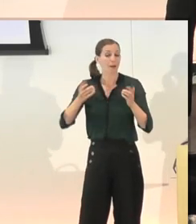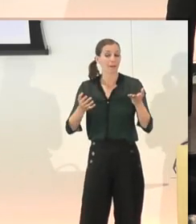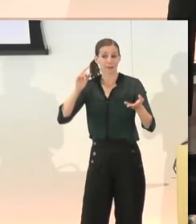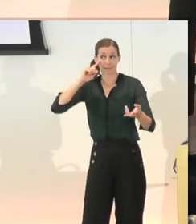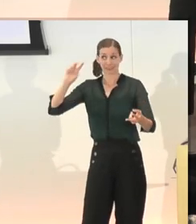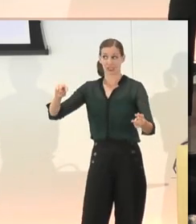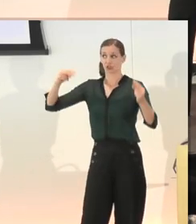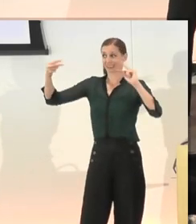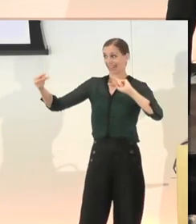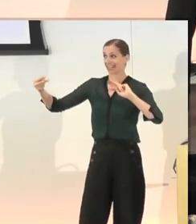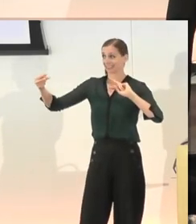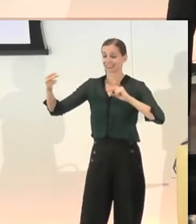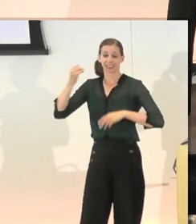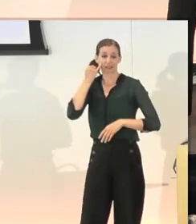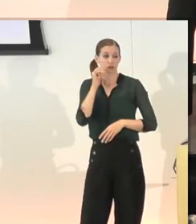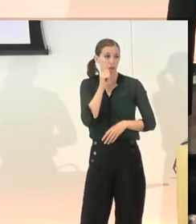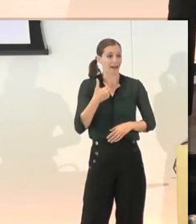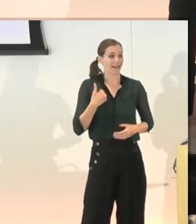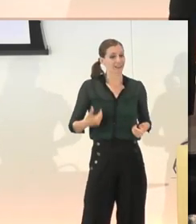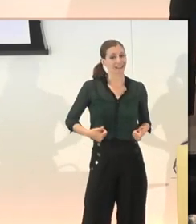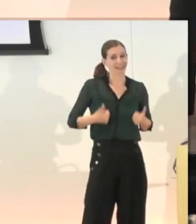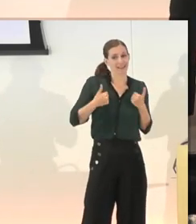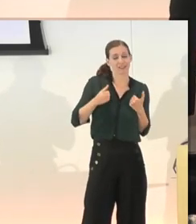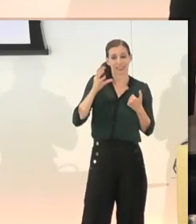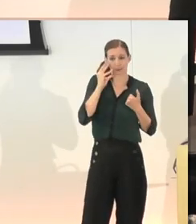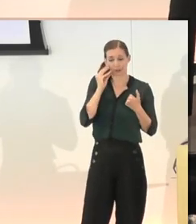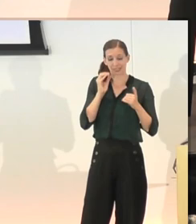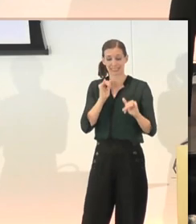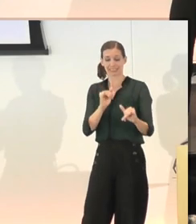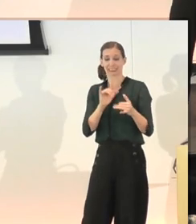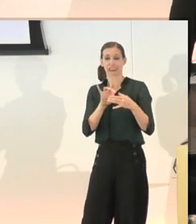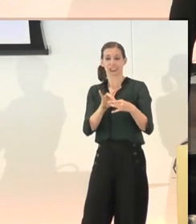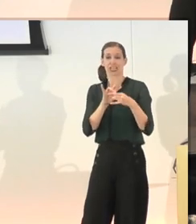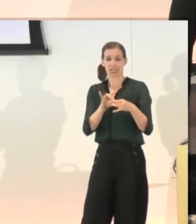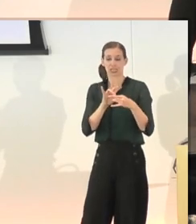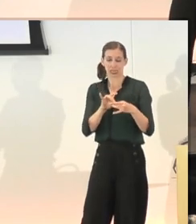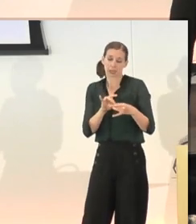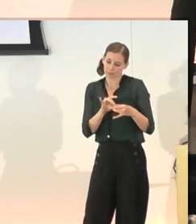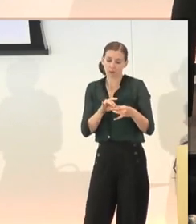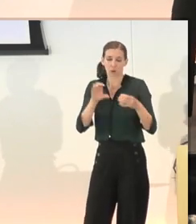have a lived experience with what was shared. Right to this analysis phase,